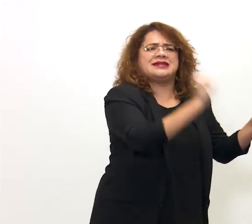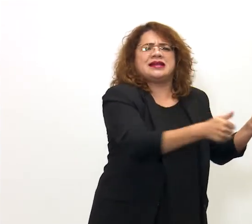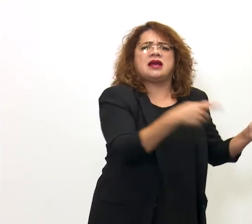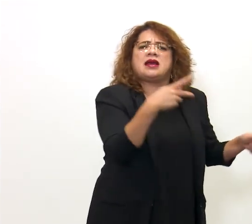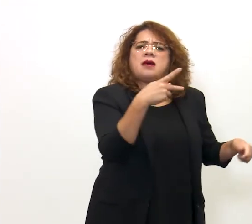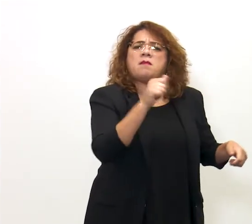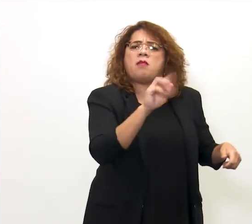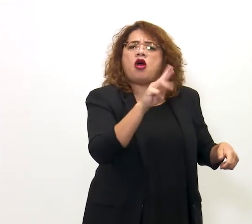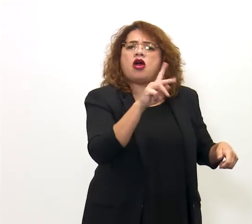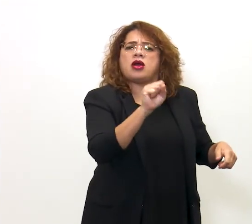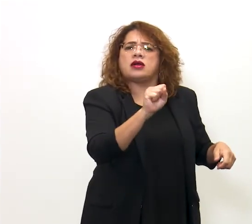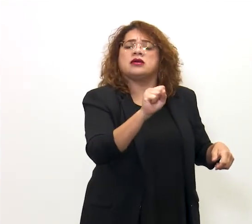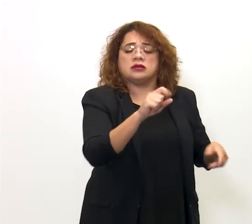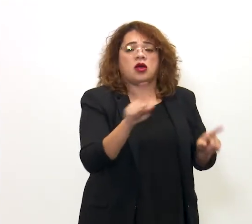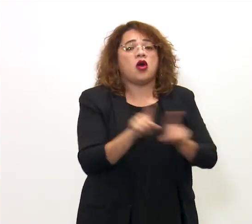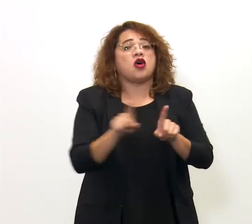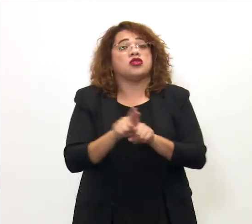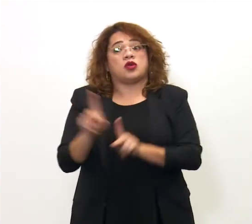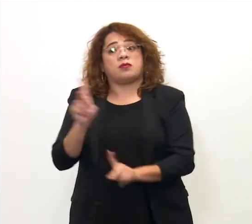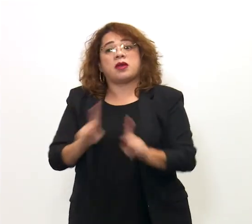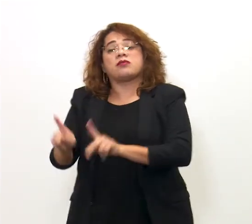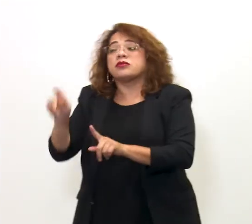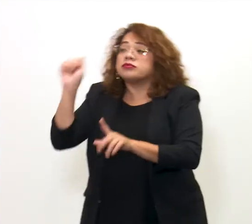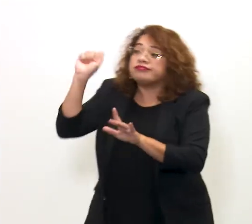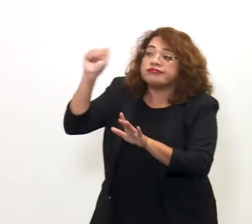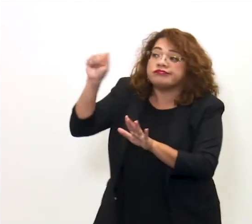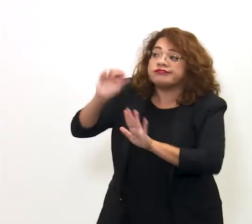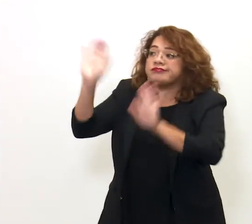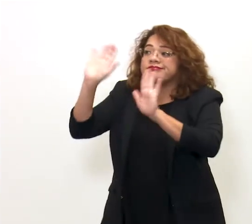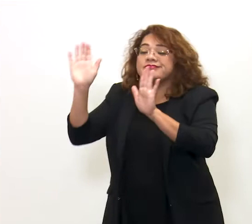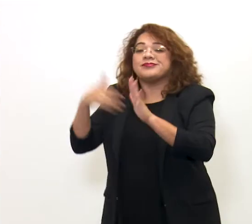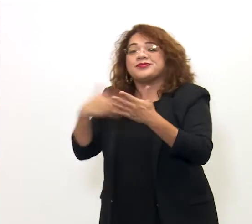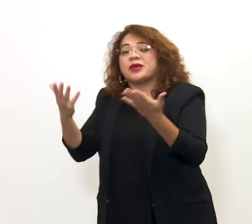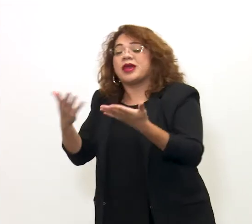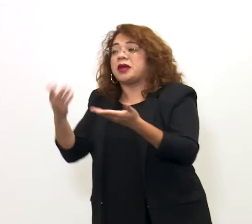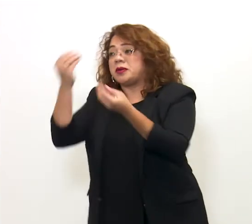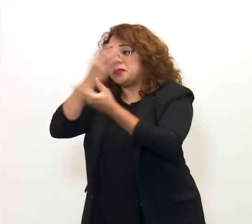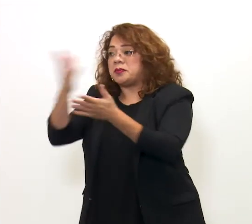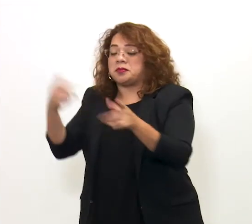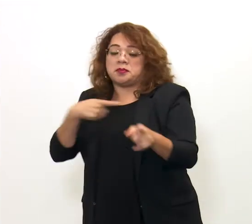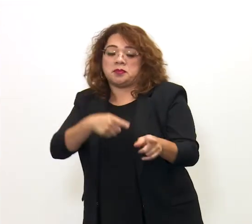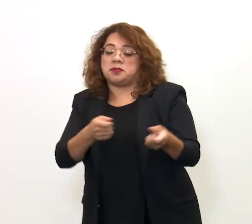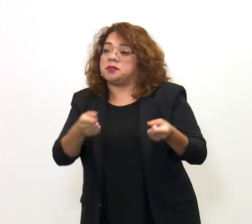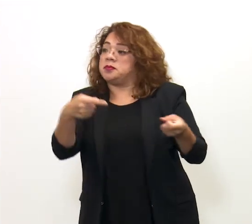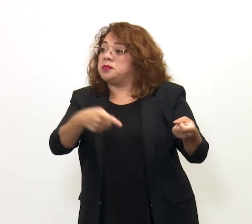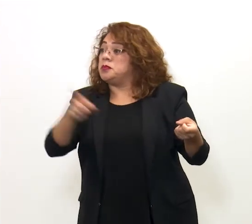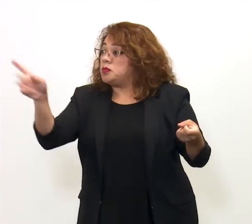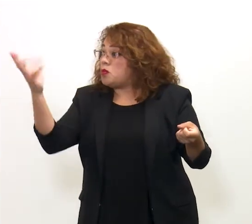in different parts of the city as well some community health officers. We have mobile units